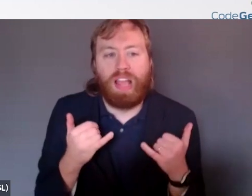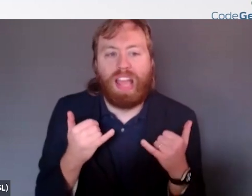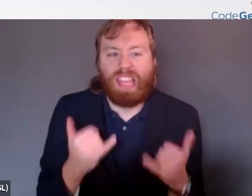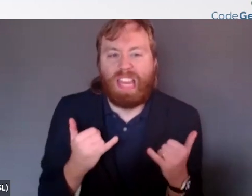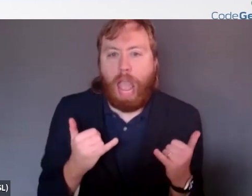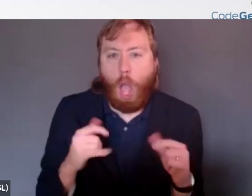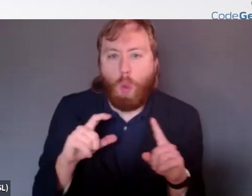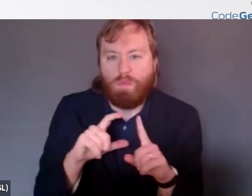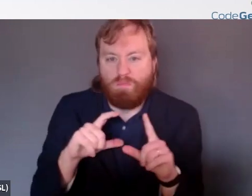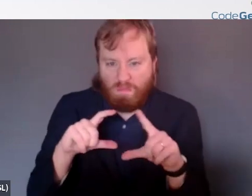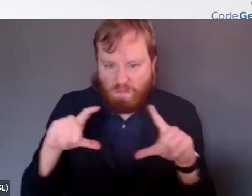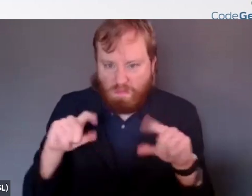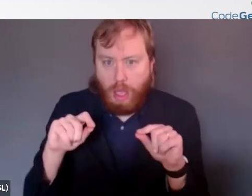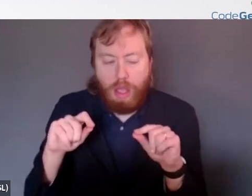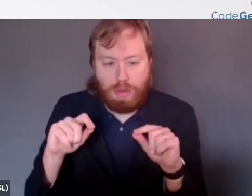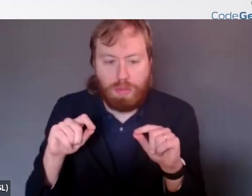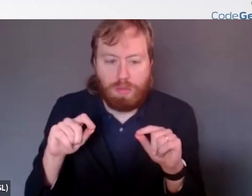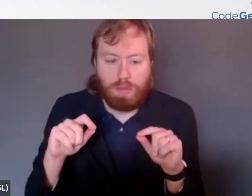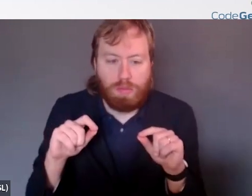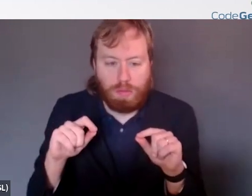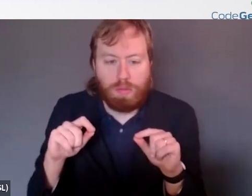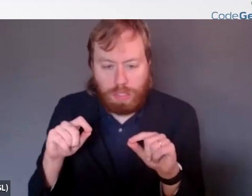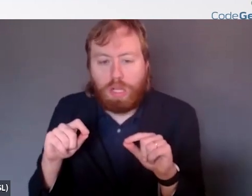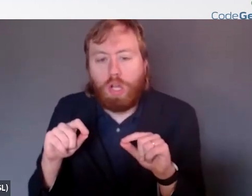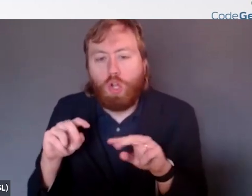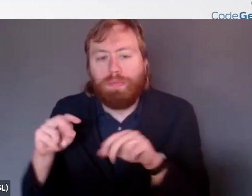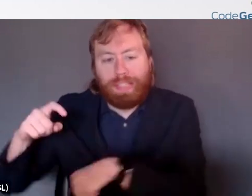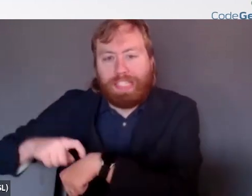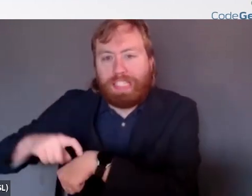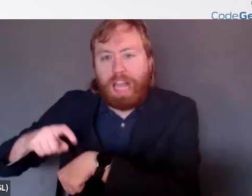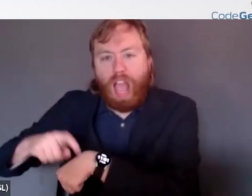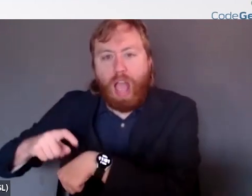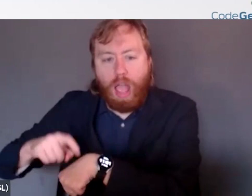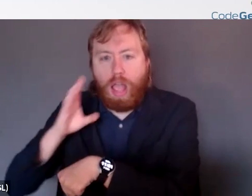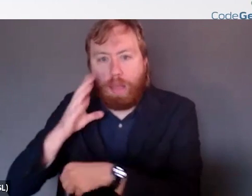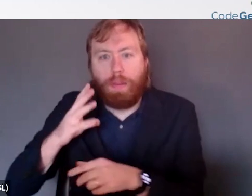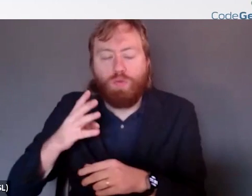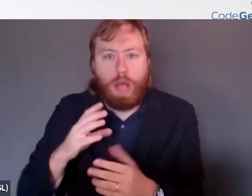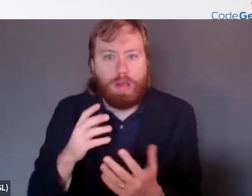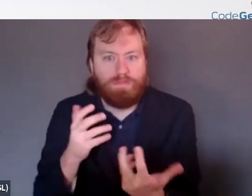We have JavaScript that will do the search function and manage the focus into the table.